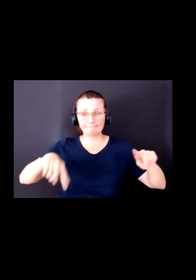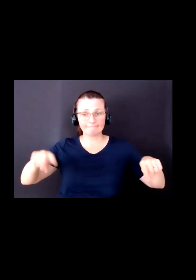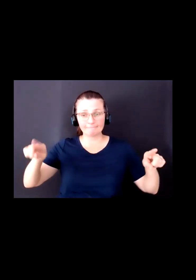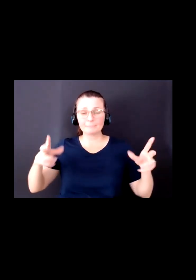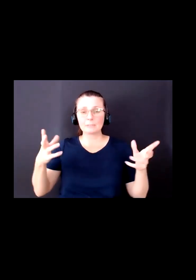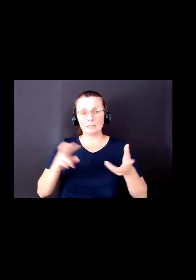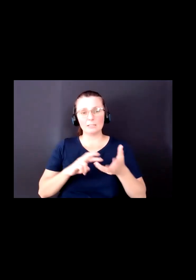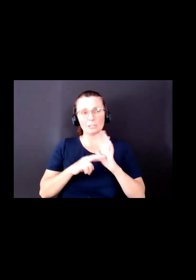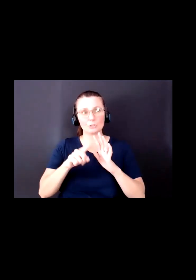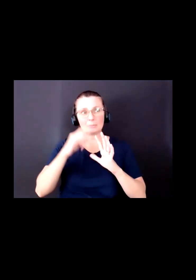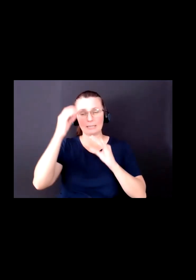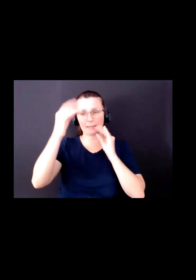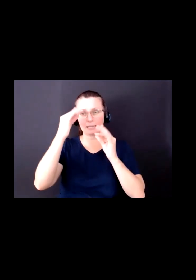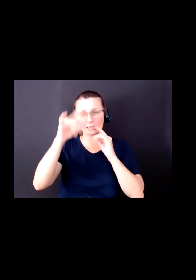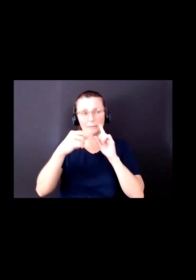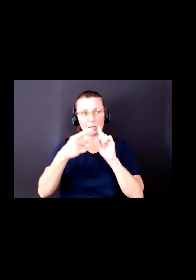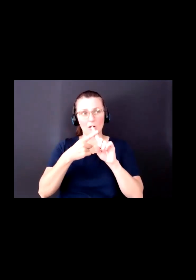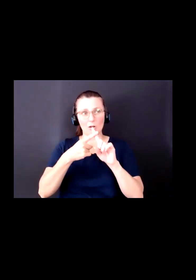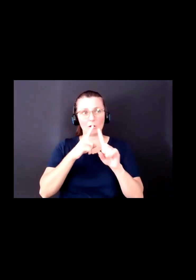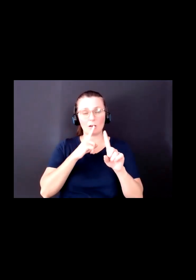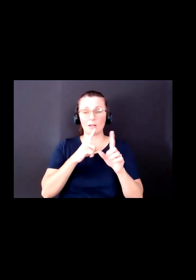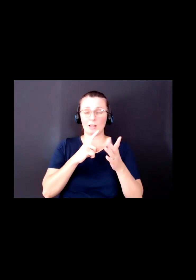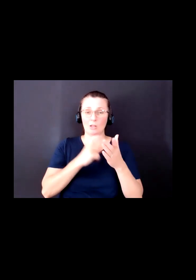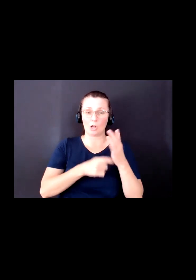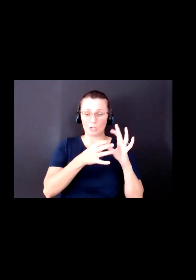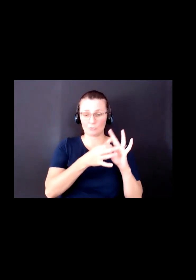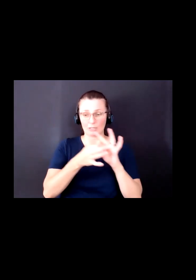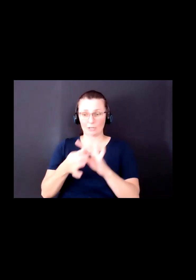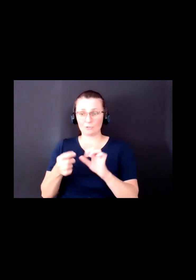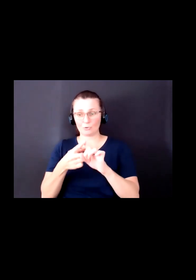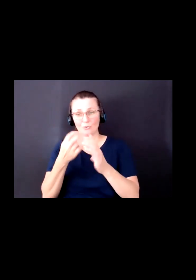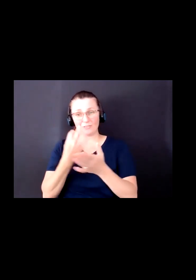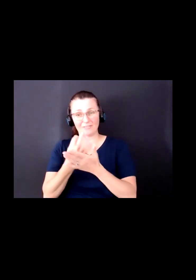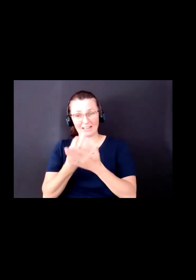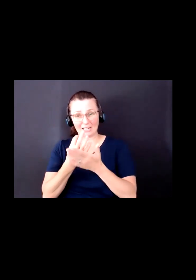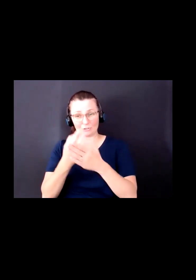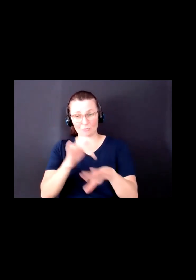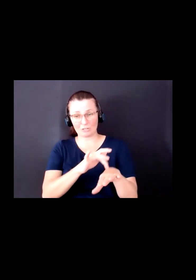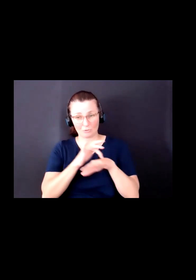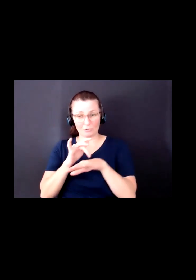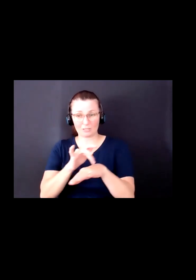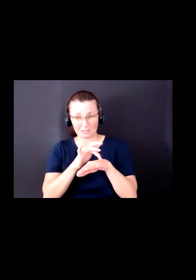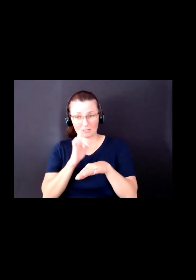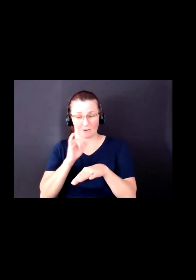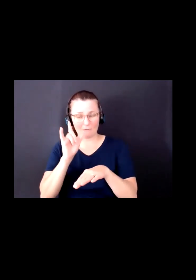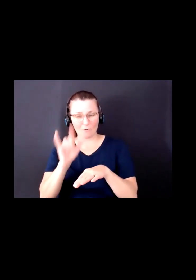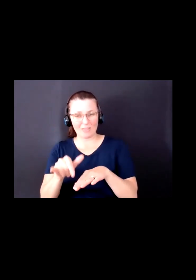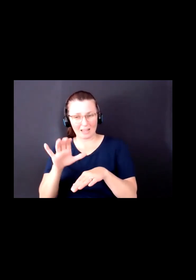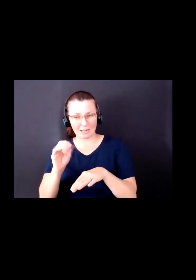be considering the cost in relation to the overall financial resources of the entity. Again, it is a case by case analysis. It's